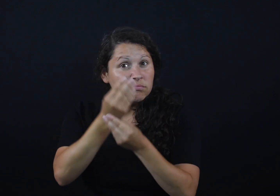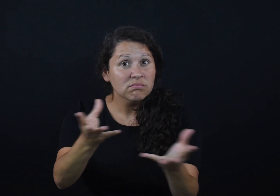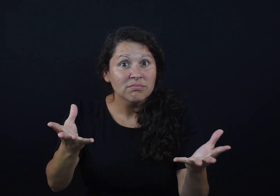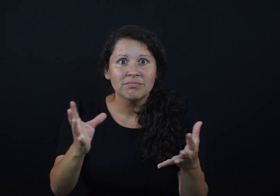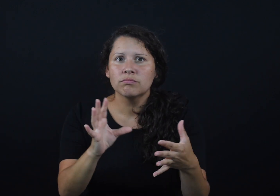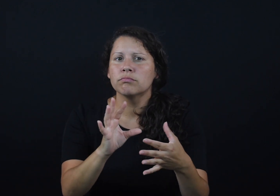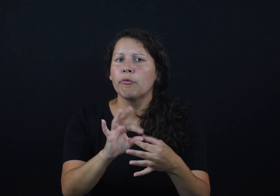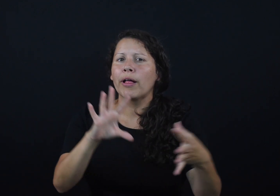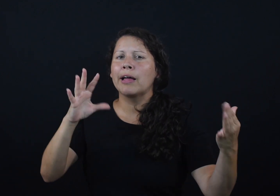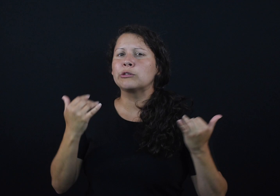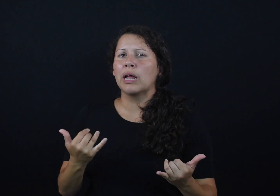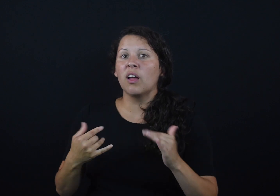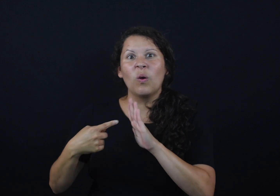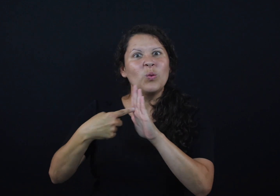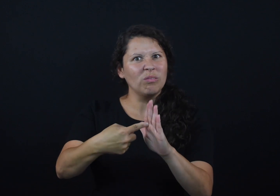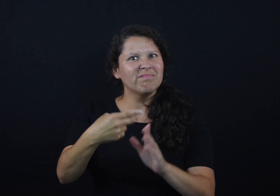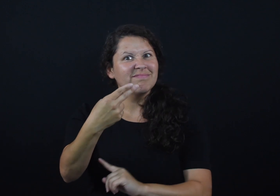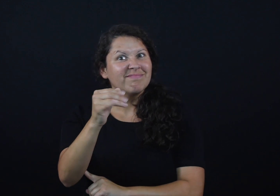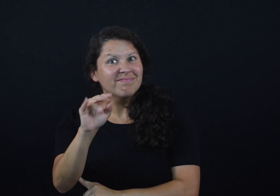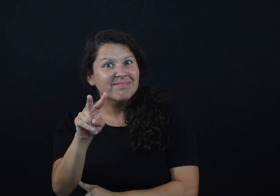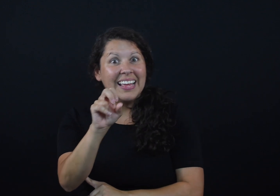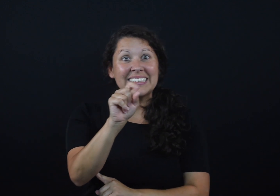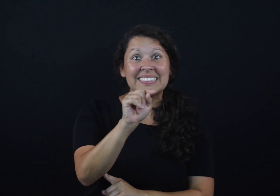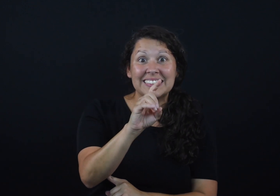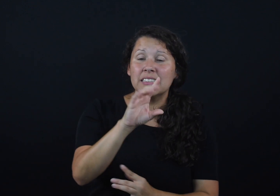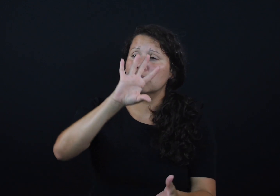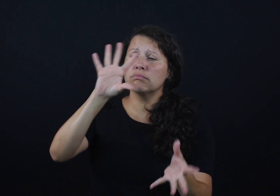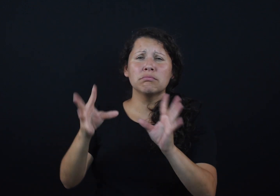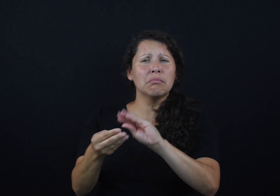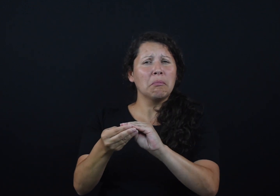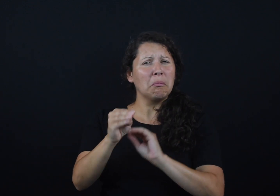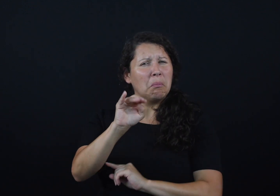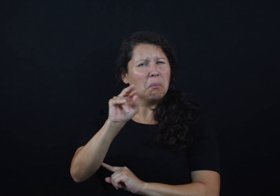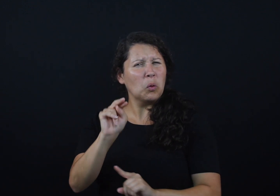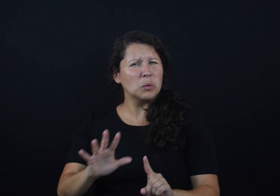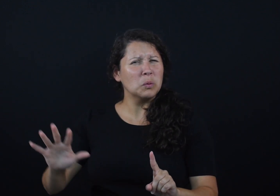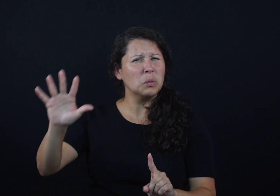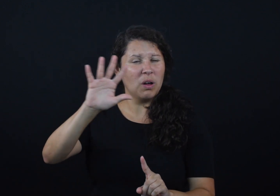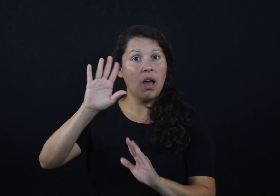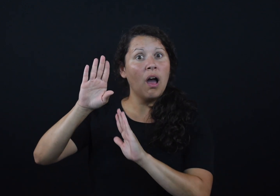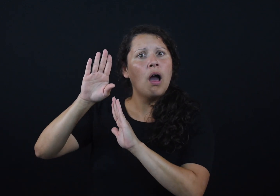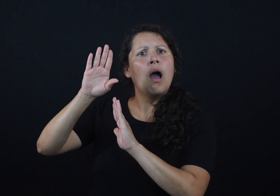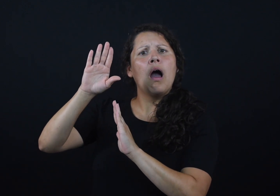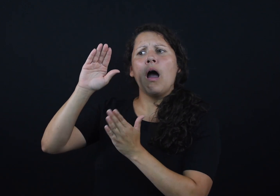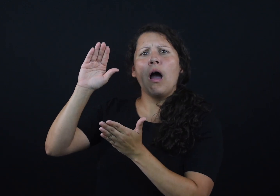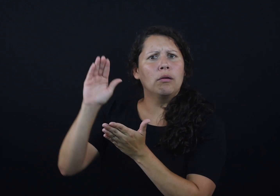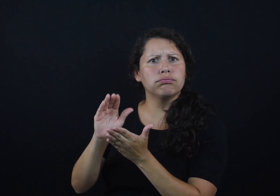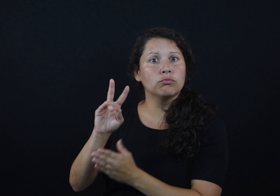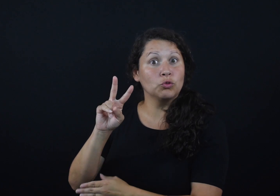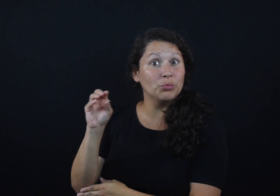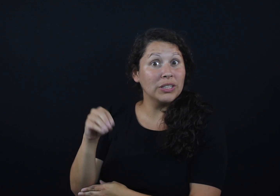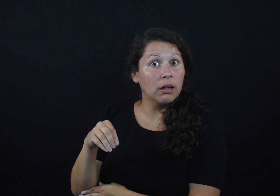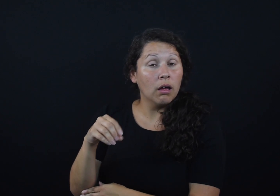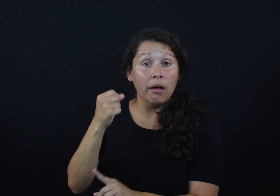showed HIV and STDs overall in Minnesota declining 2%, yet gonorrhea rates